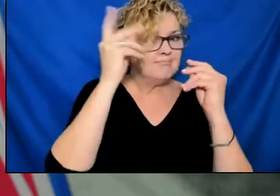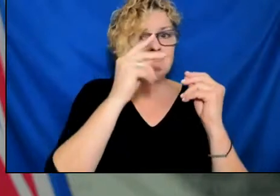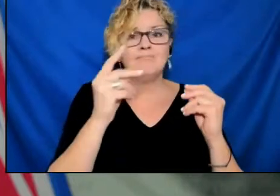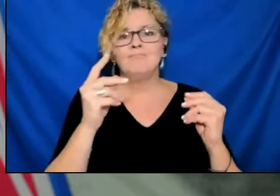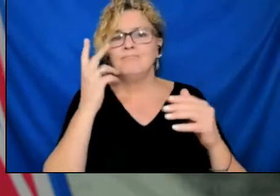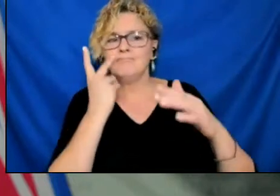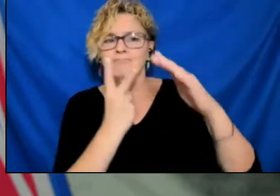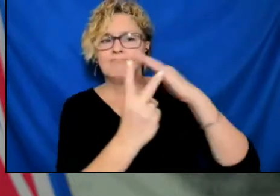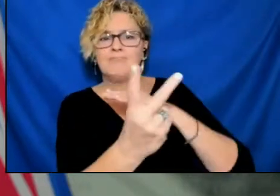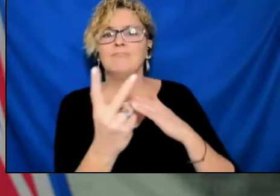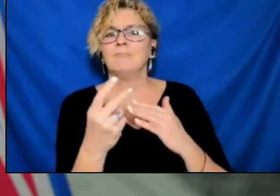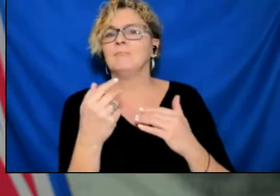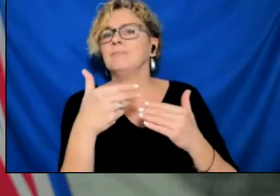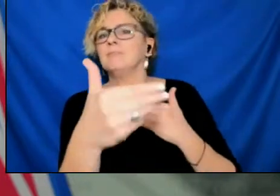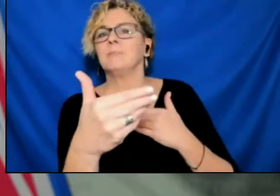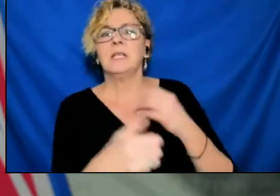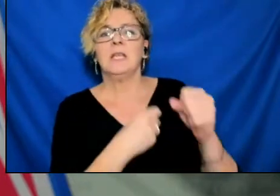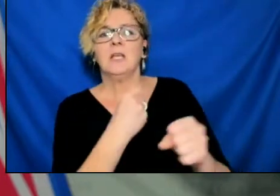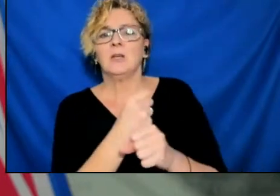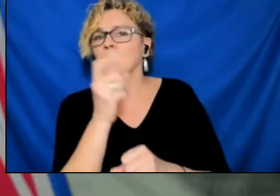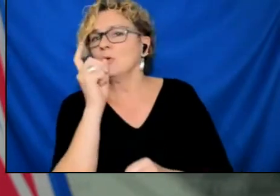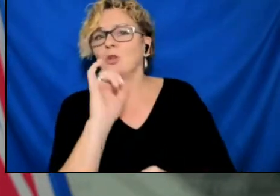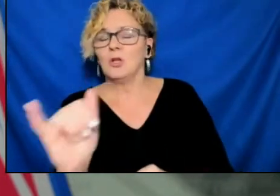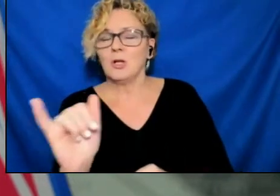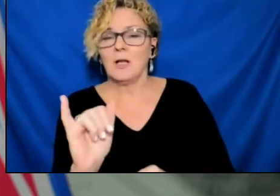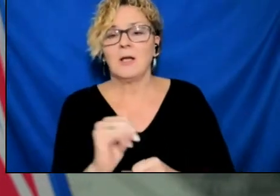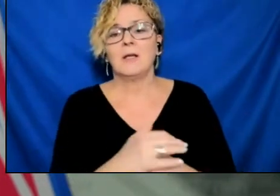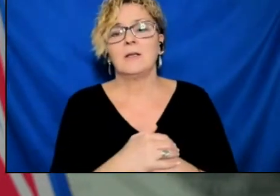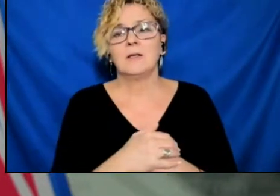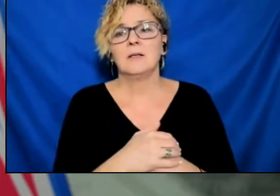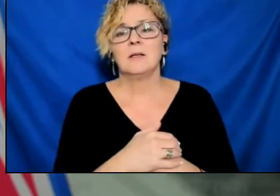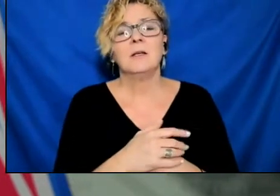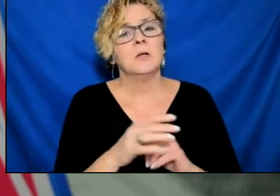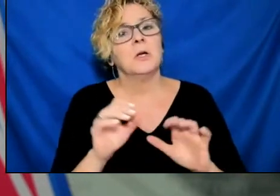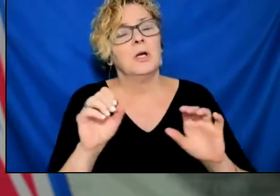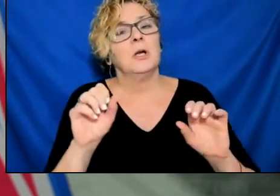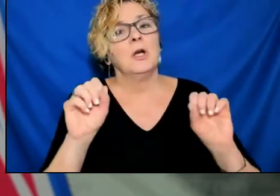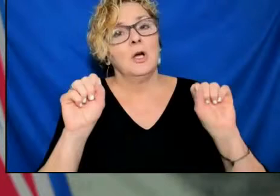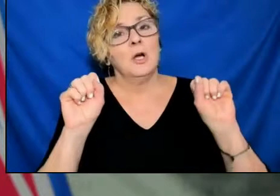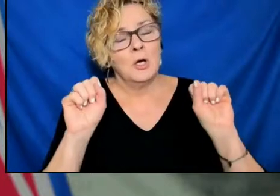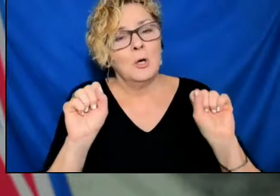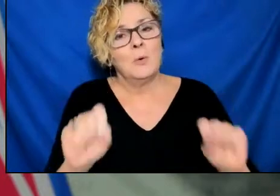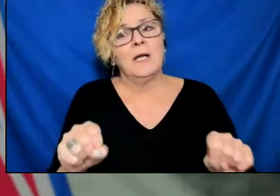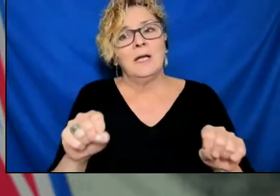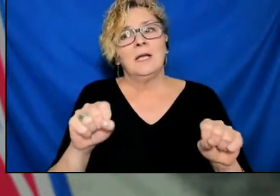the year ahead will hold. And this year especially this moment in our BC pandemic, it